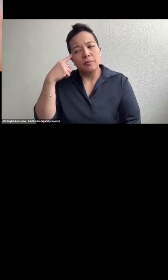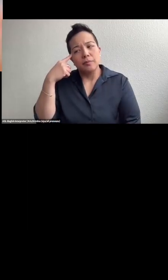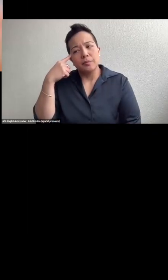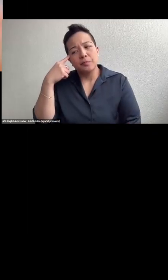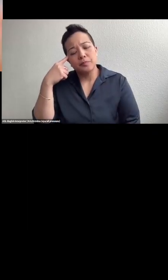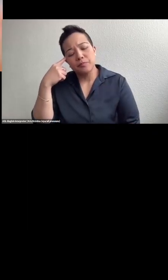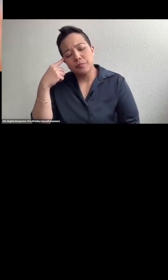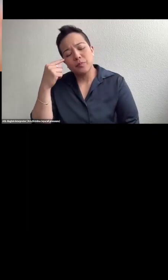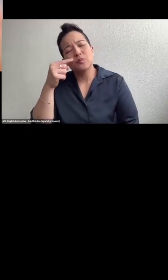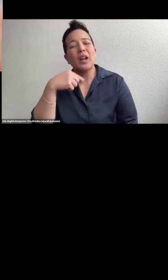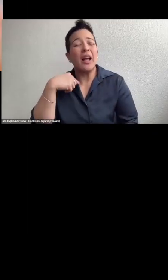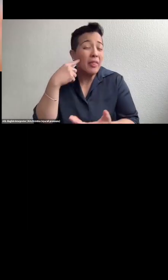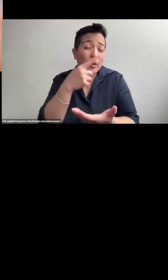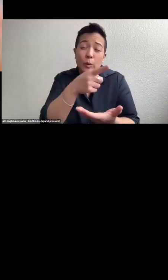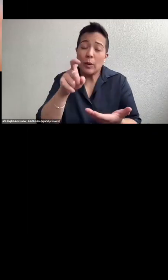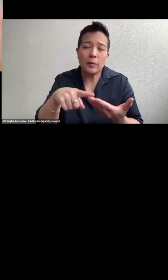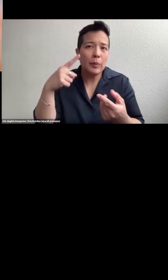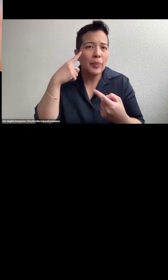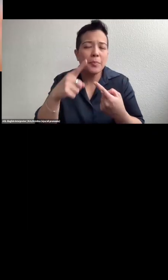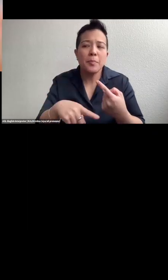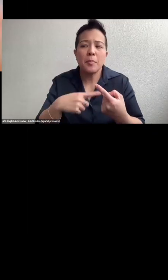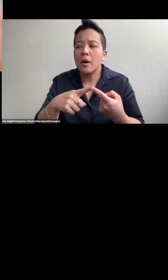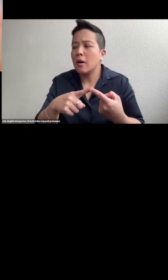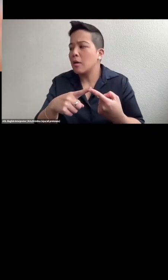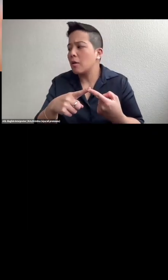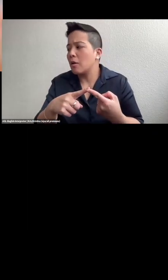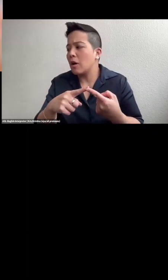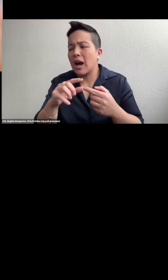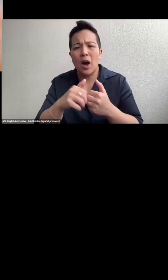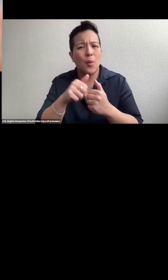need to think about how this is going to work